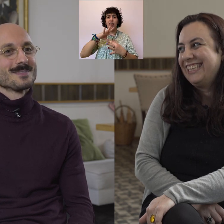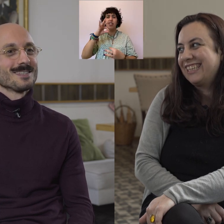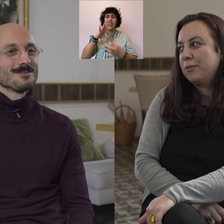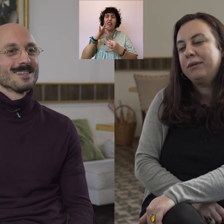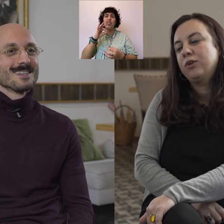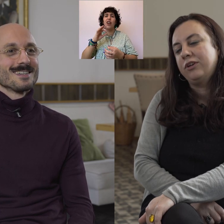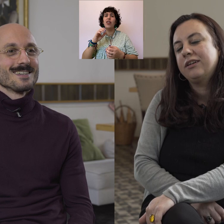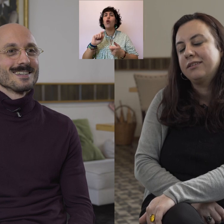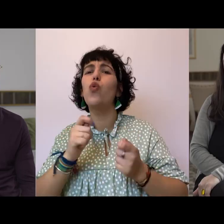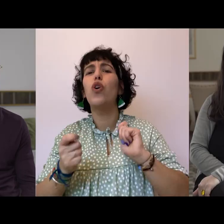Me, as well